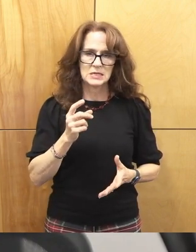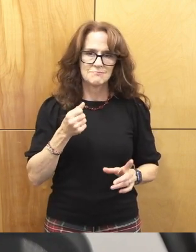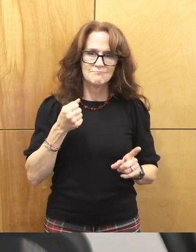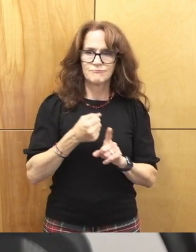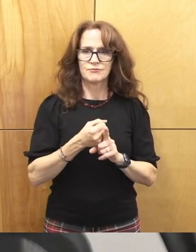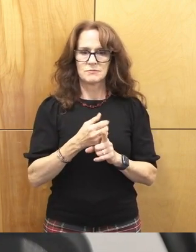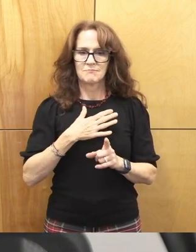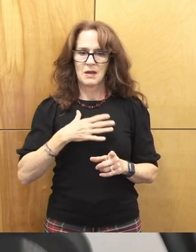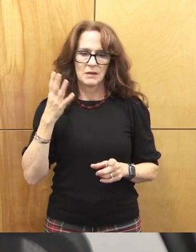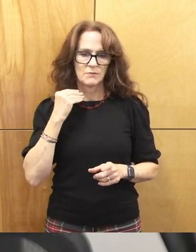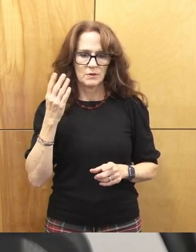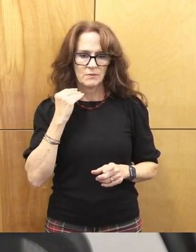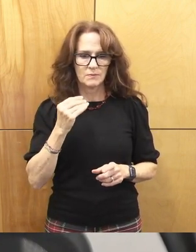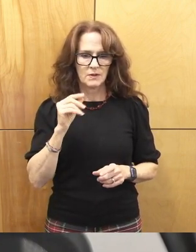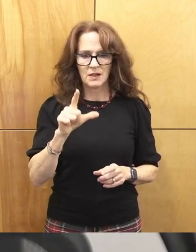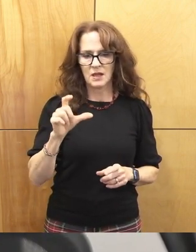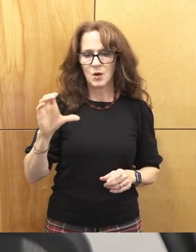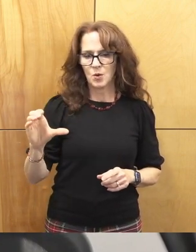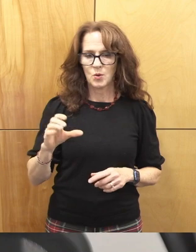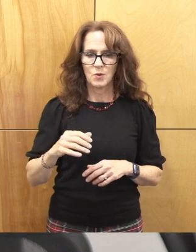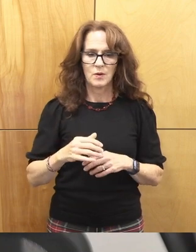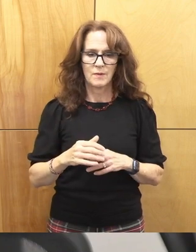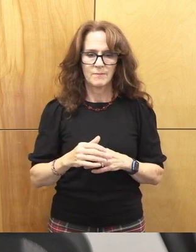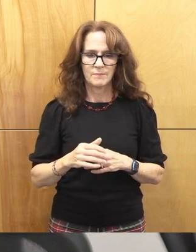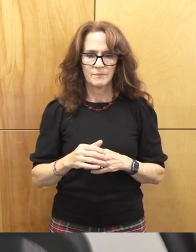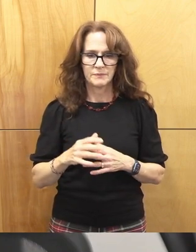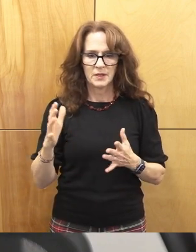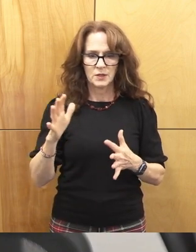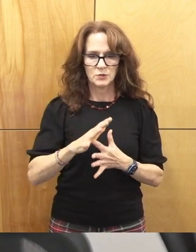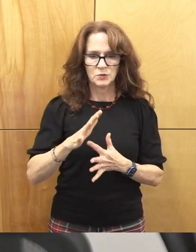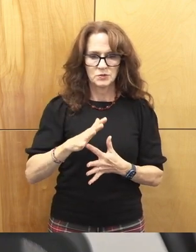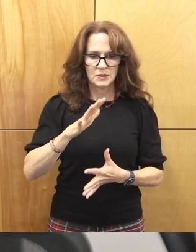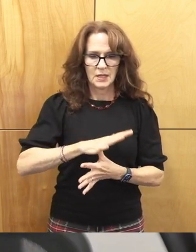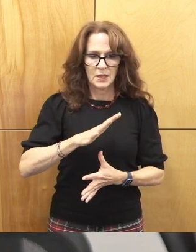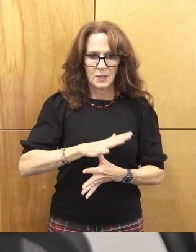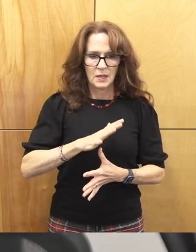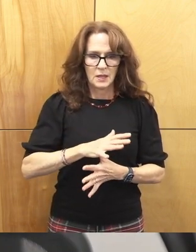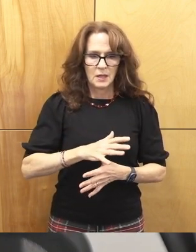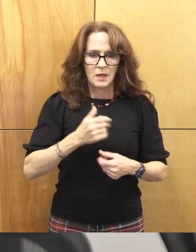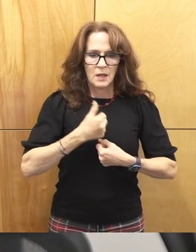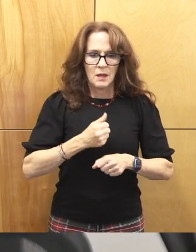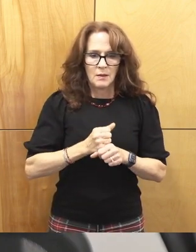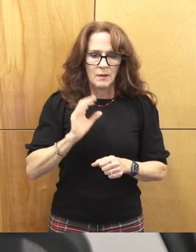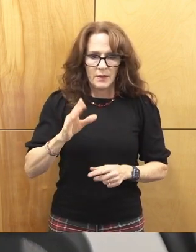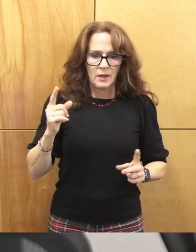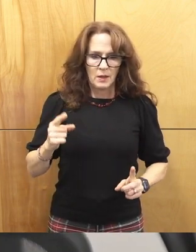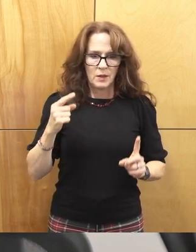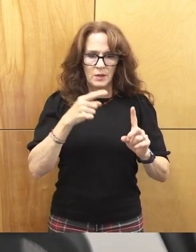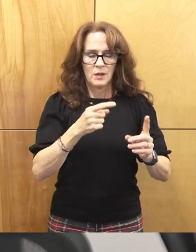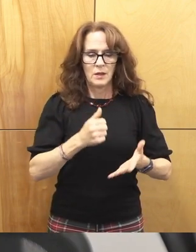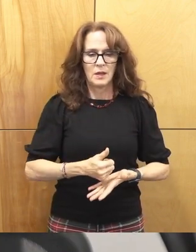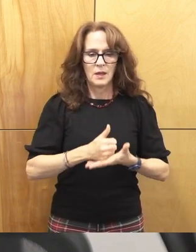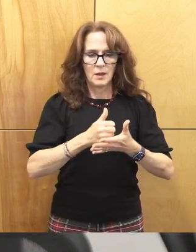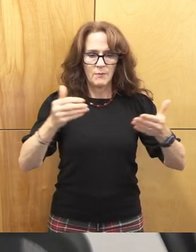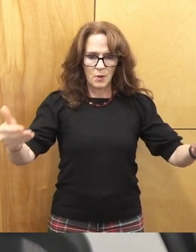And Link Crew are juniors and seniors who make it their goal to help welcome the new freshmen.